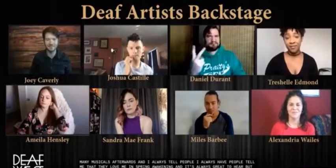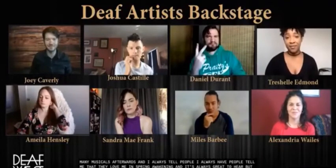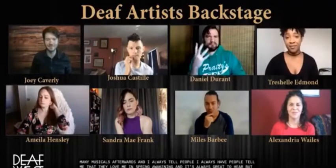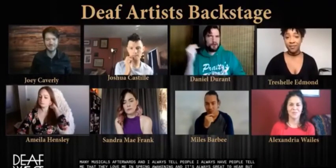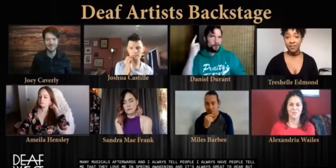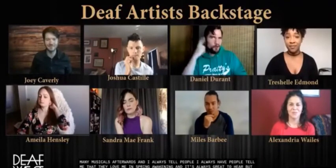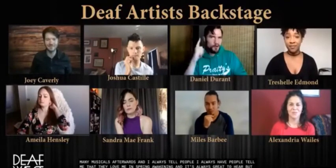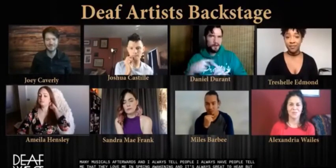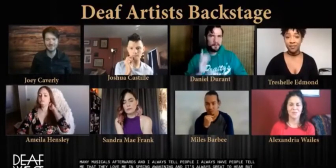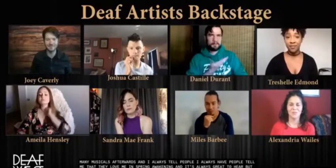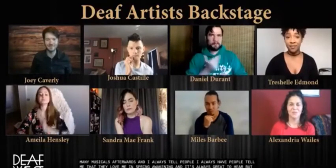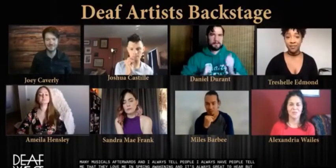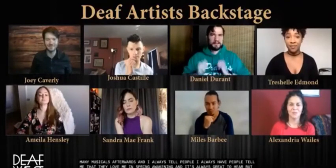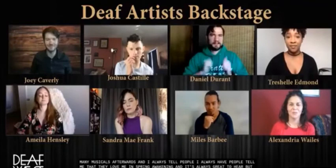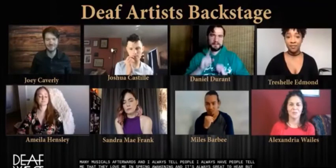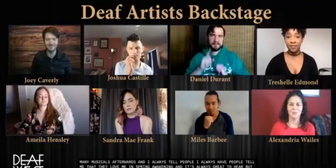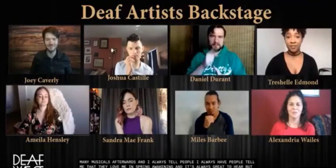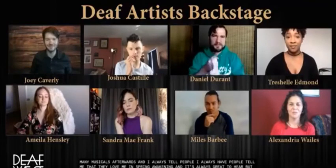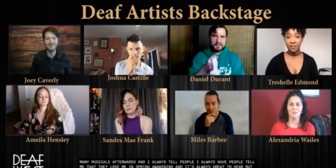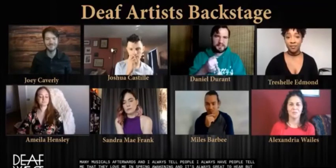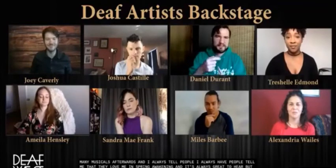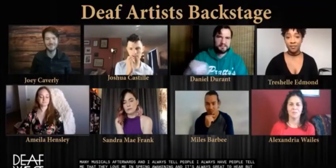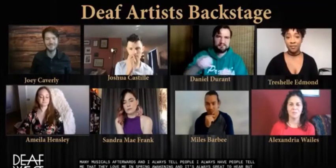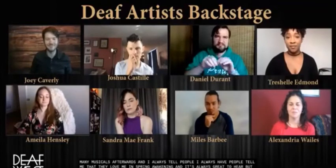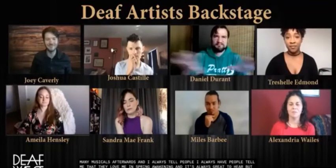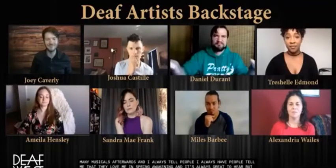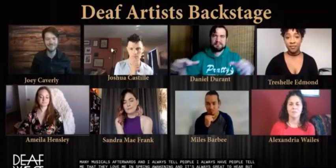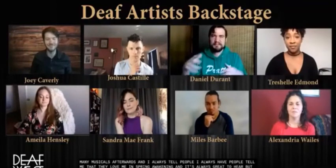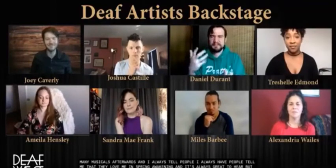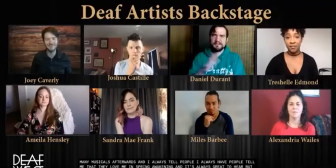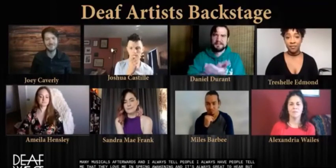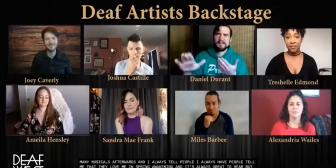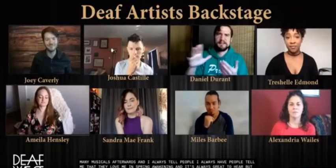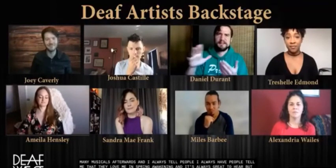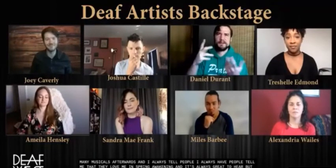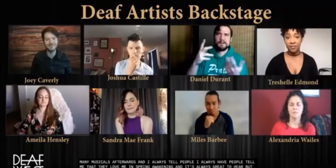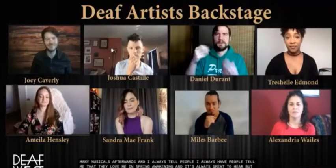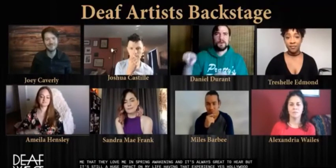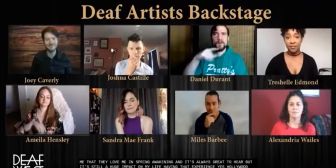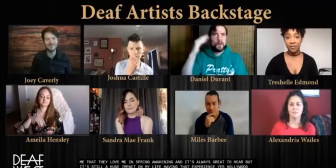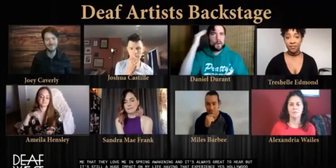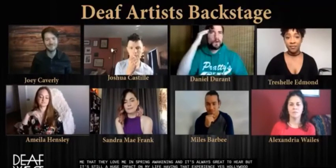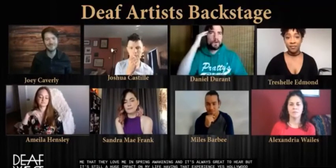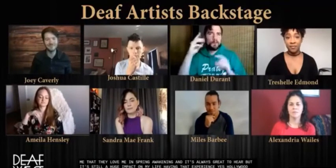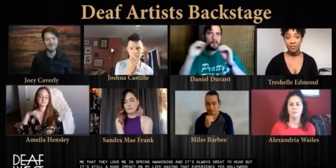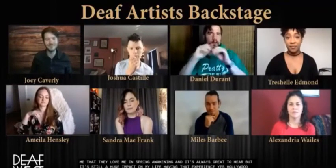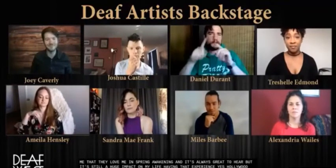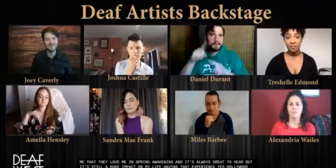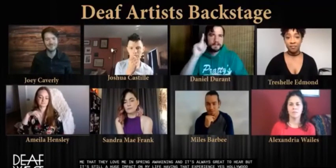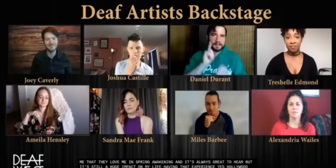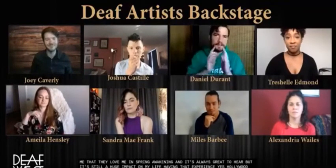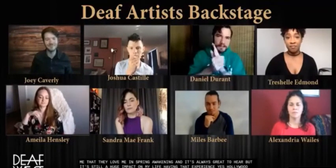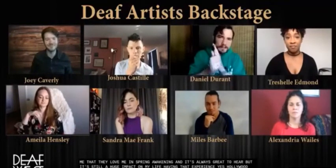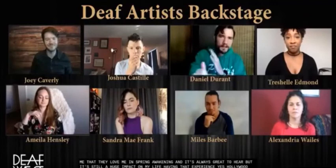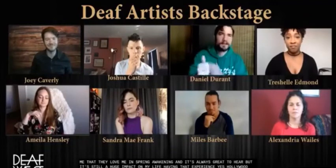Even in Hollywood word has gotten back that we were all a part of this cast with ‘Spring Awakening’.